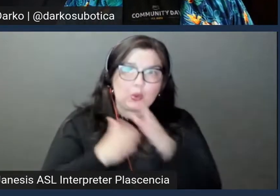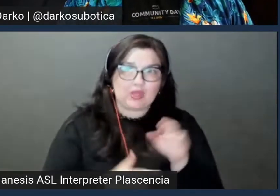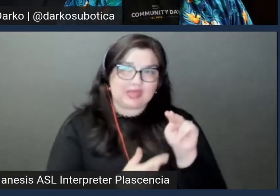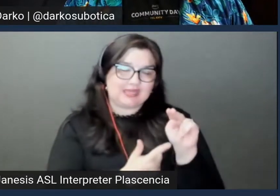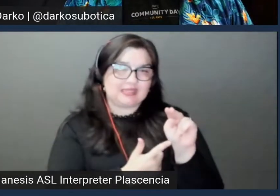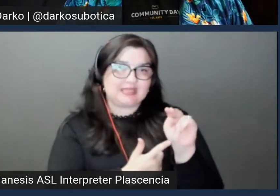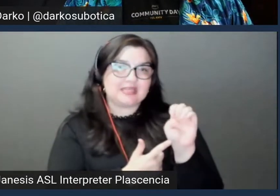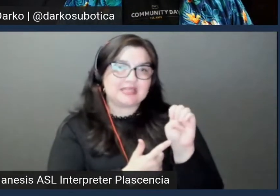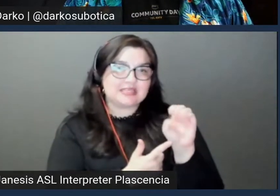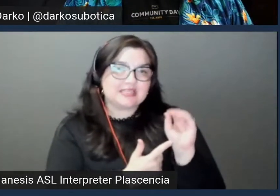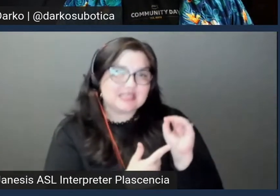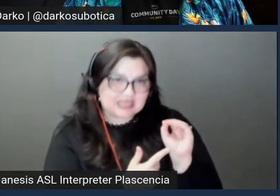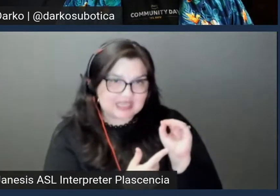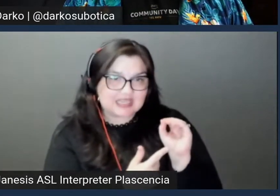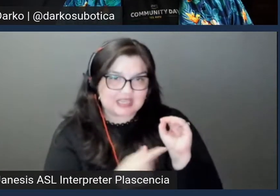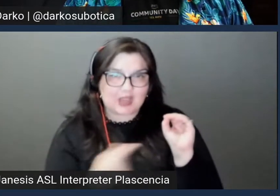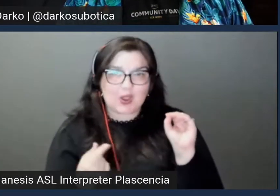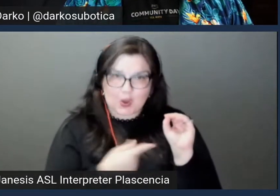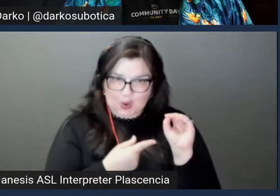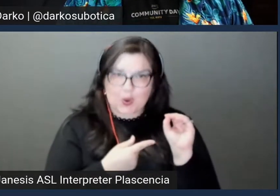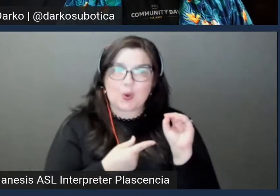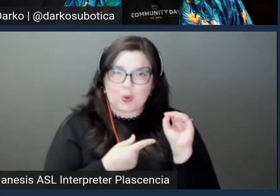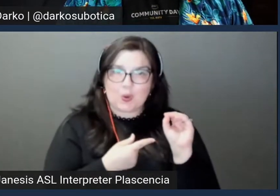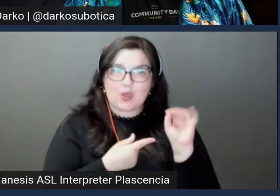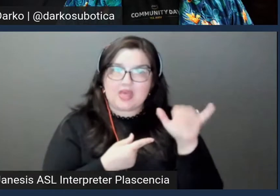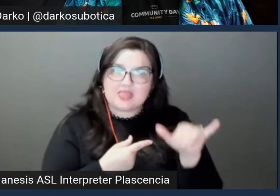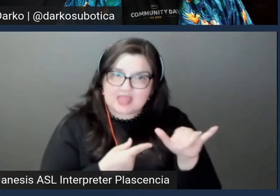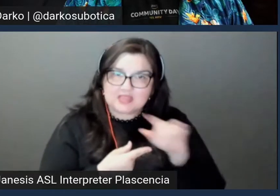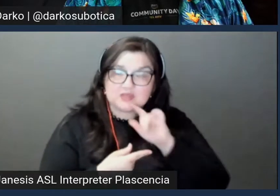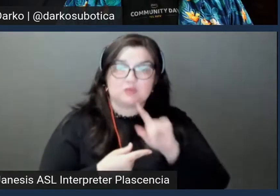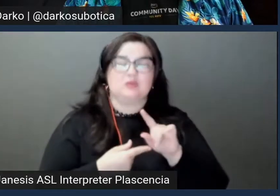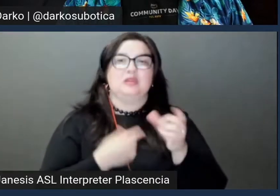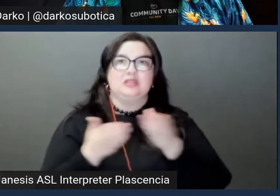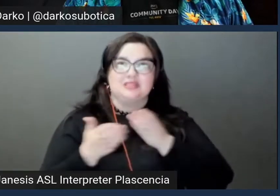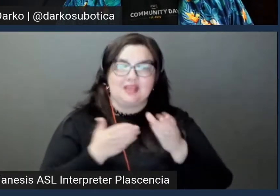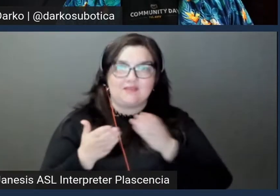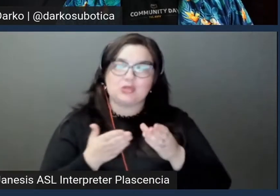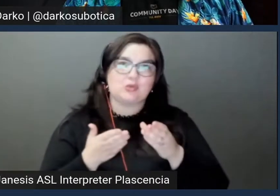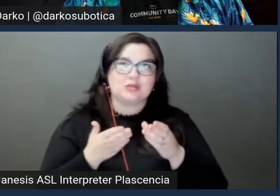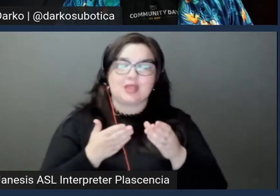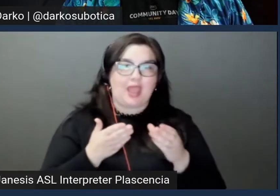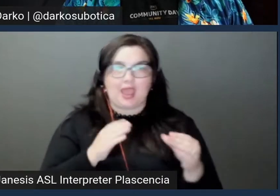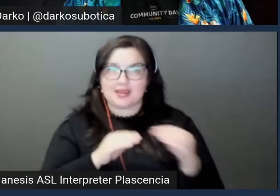It is a compilation service, so you can compile the models that you generate